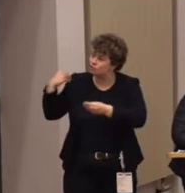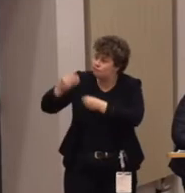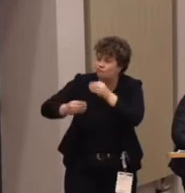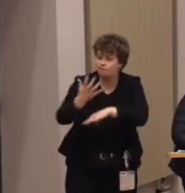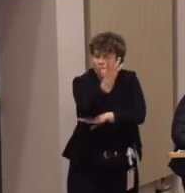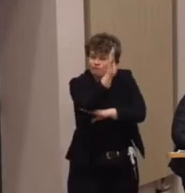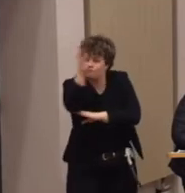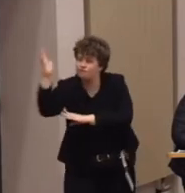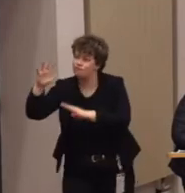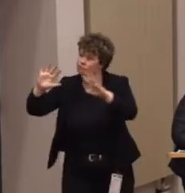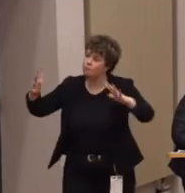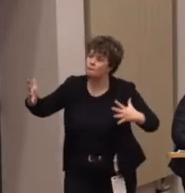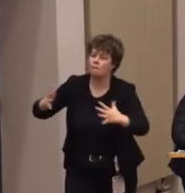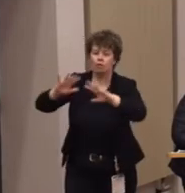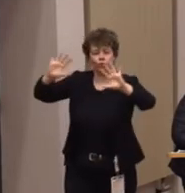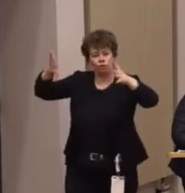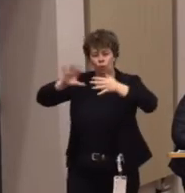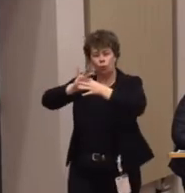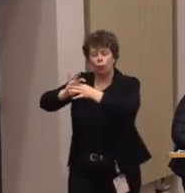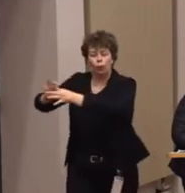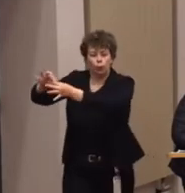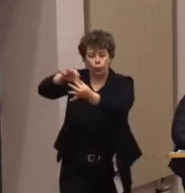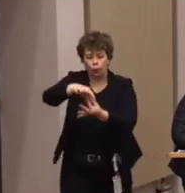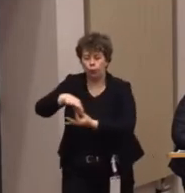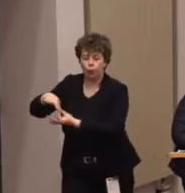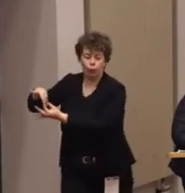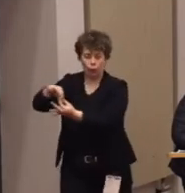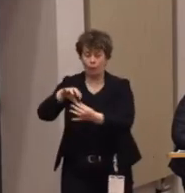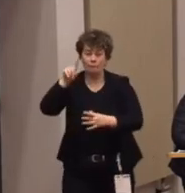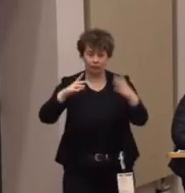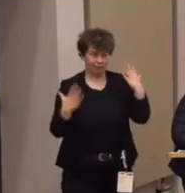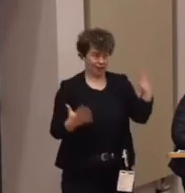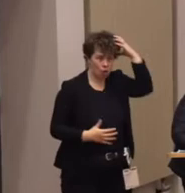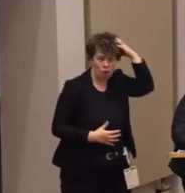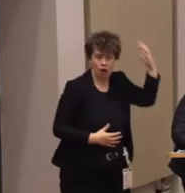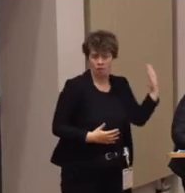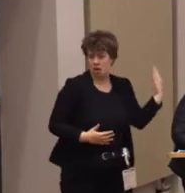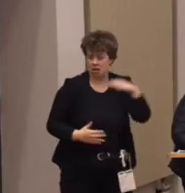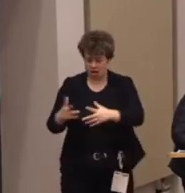mountains and land has been forcibly denied by the State policies and rules and systems.